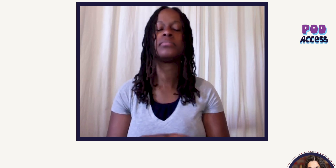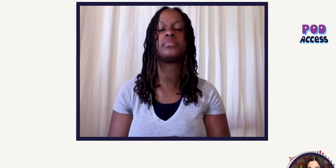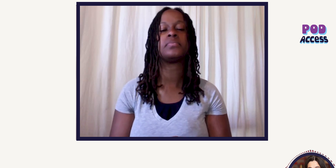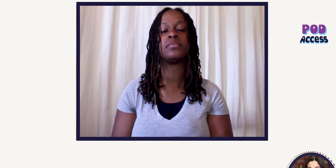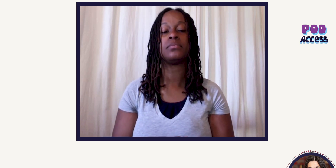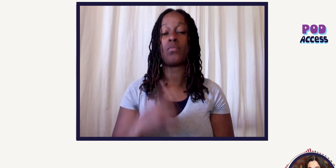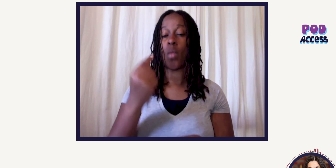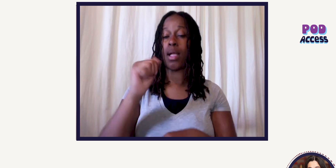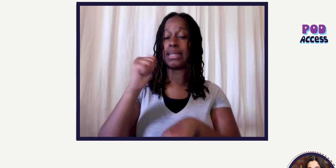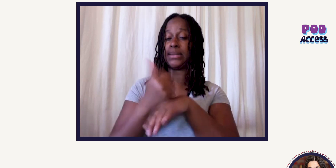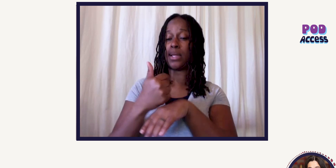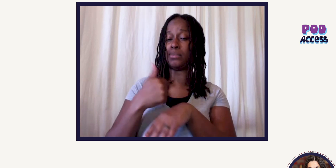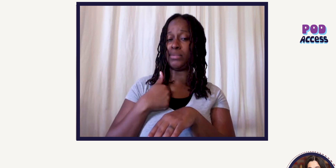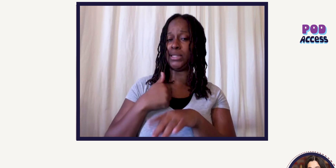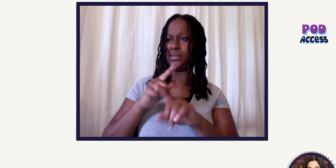What sets me apart from other podcasts?